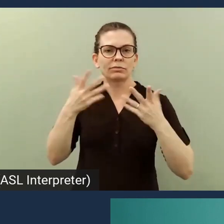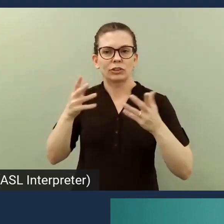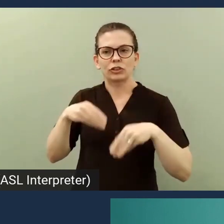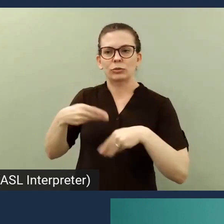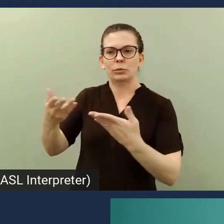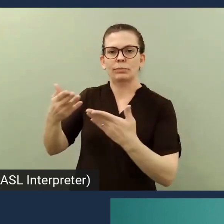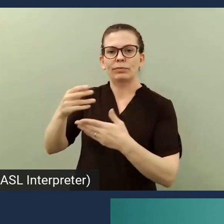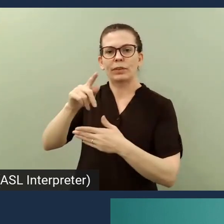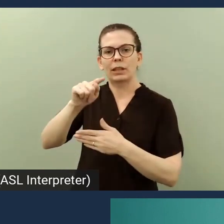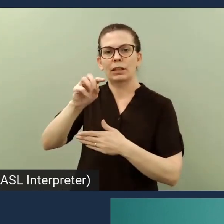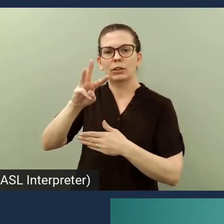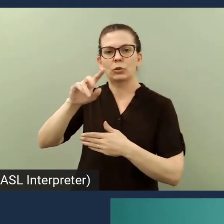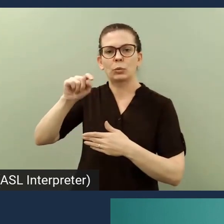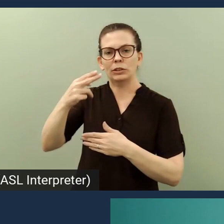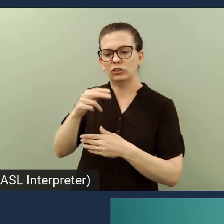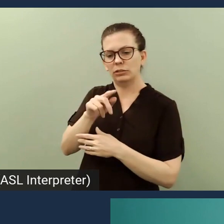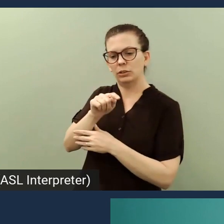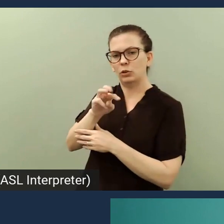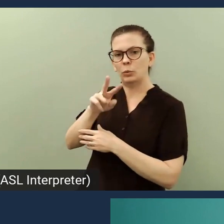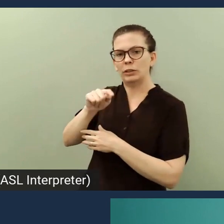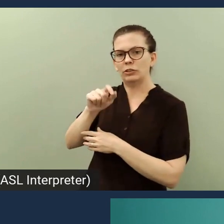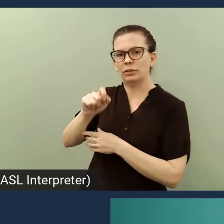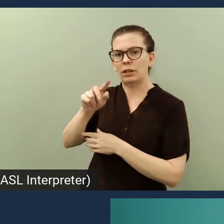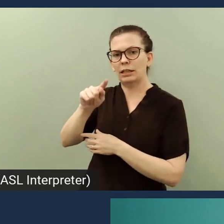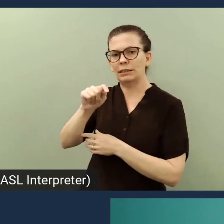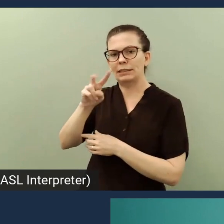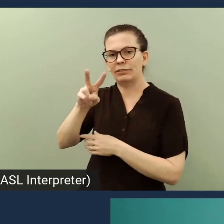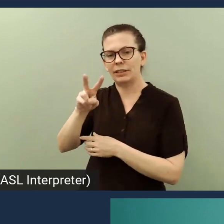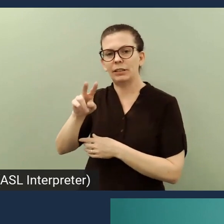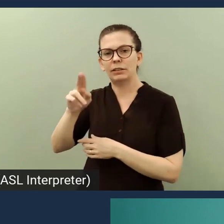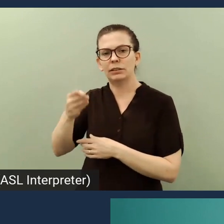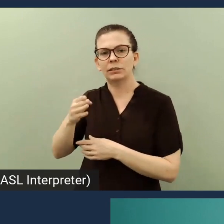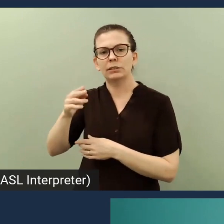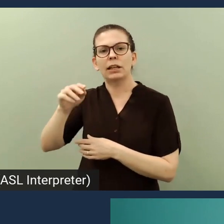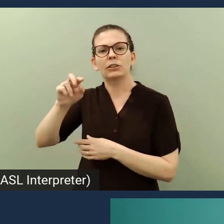twitch.tv/aws/videos, you will be, you can find this show